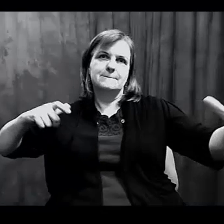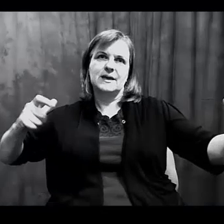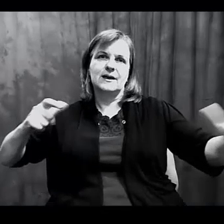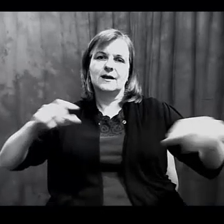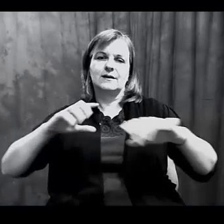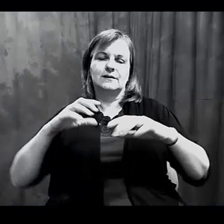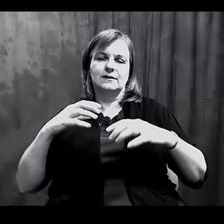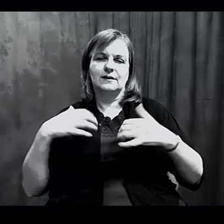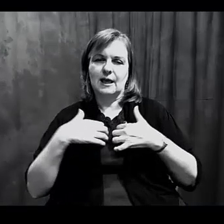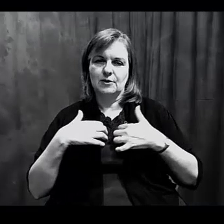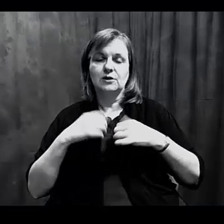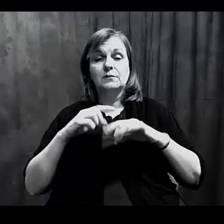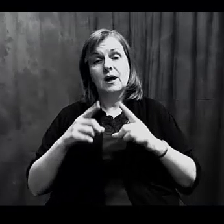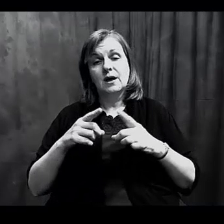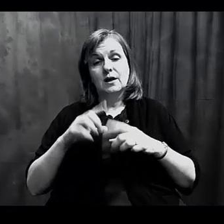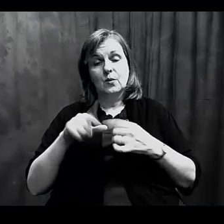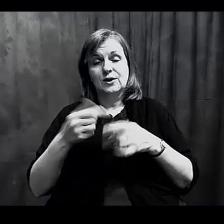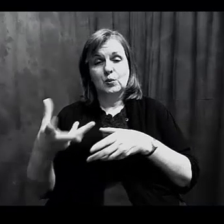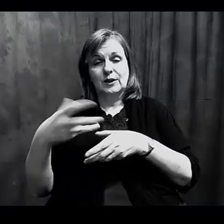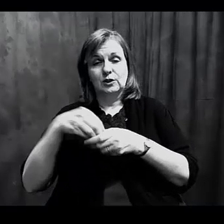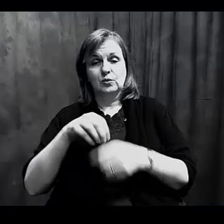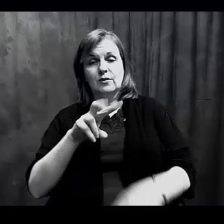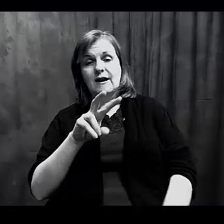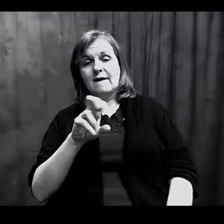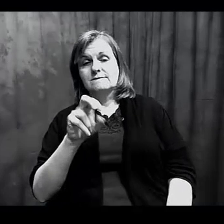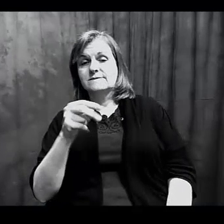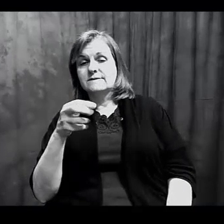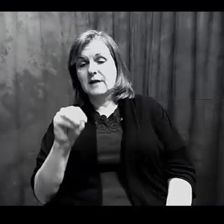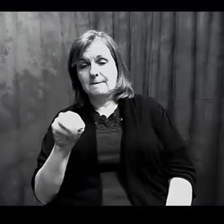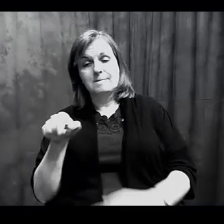now we're certainly not looking at giant organisms here but when you